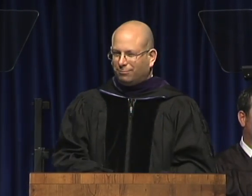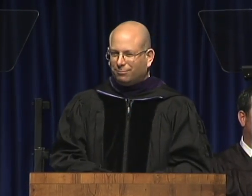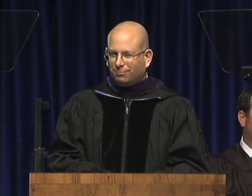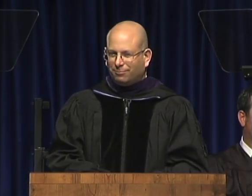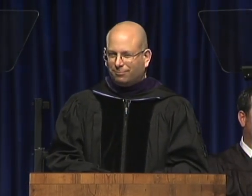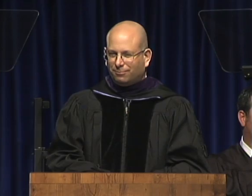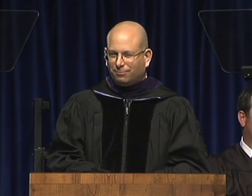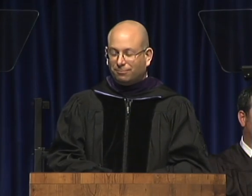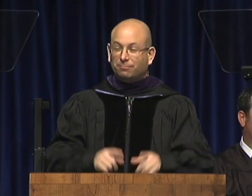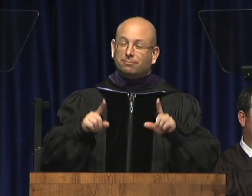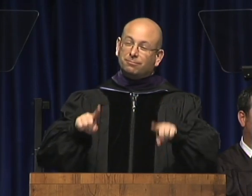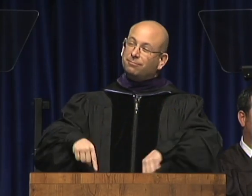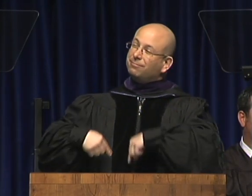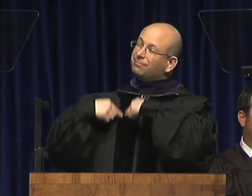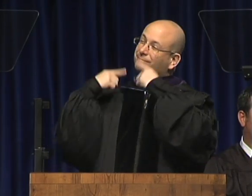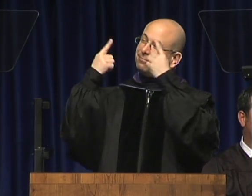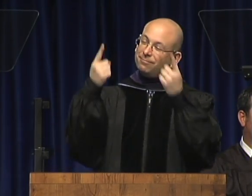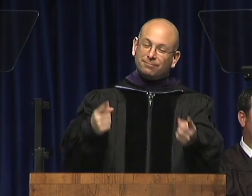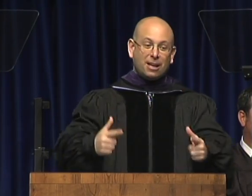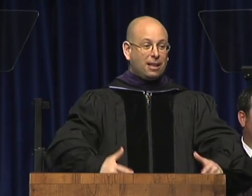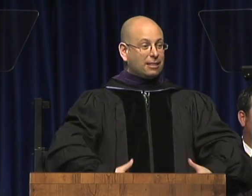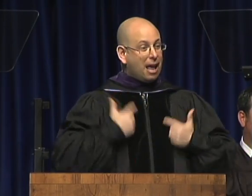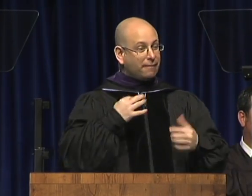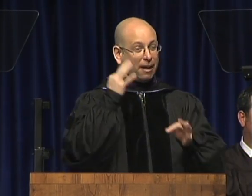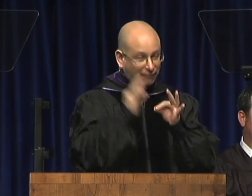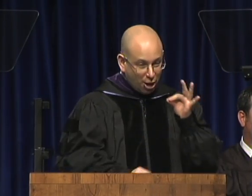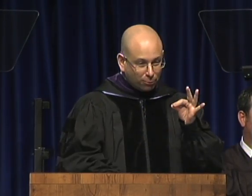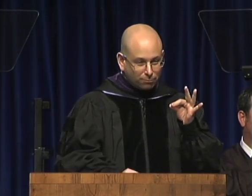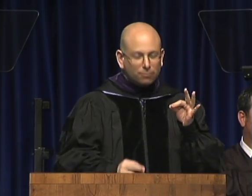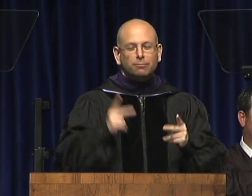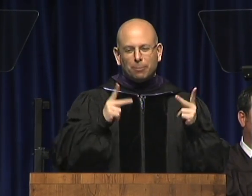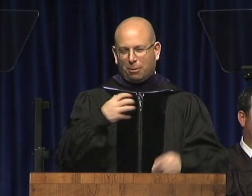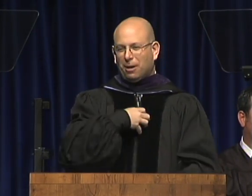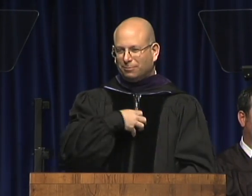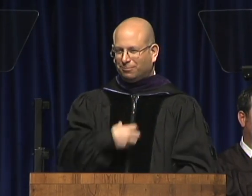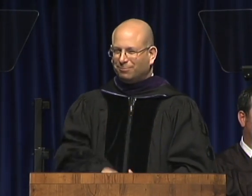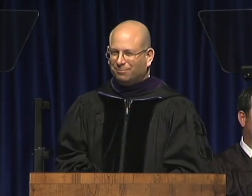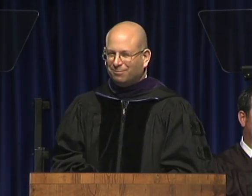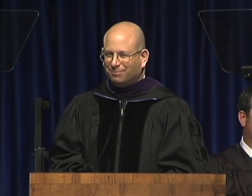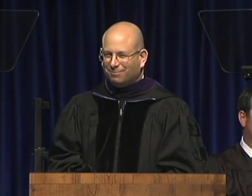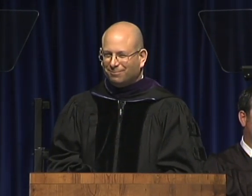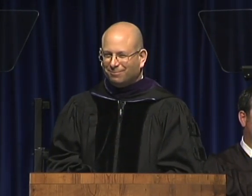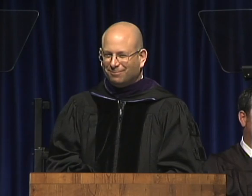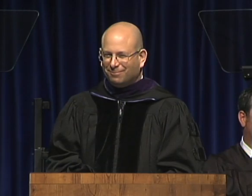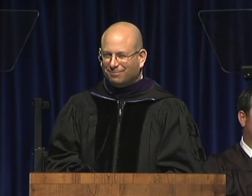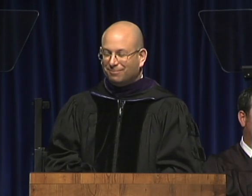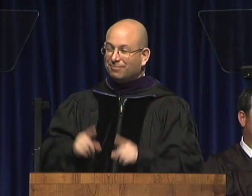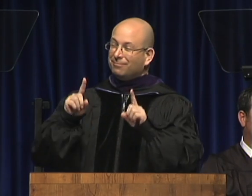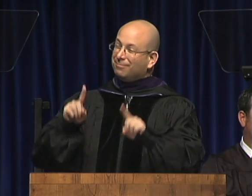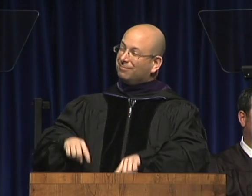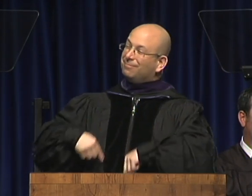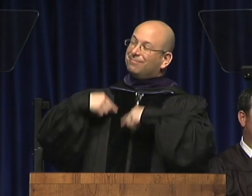life has been unfair. As long as life has been unfair, people have complained.